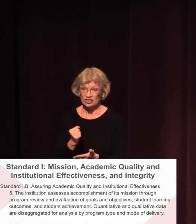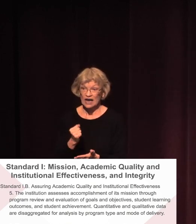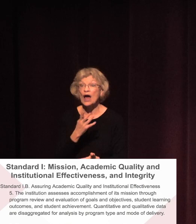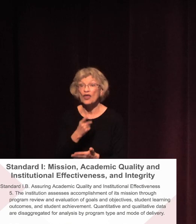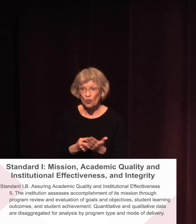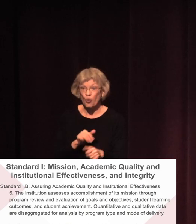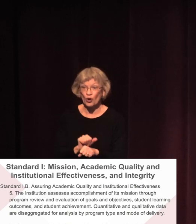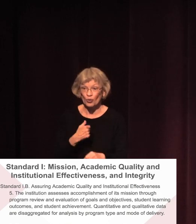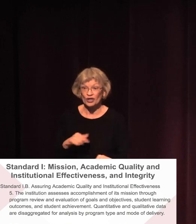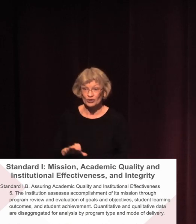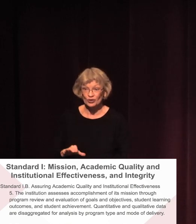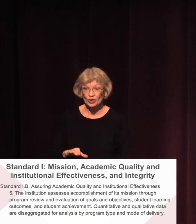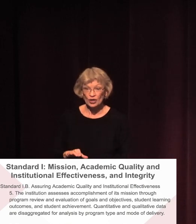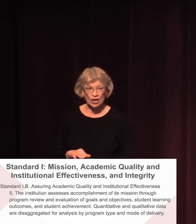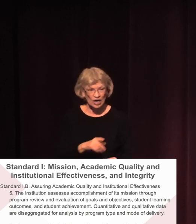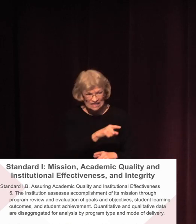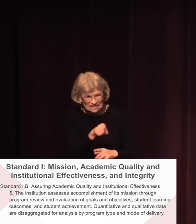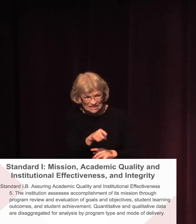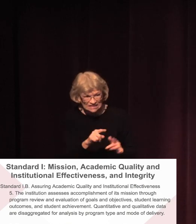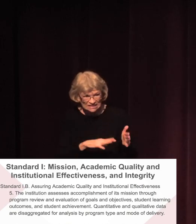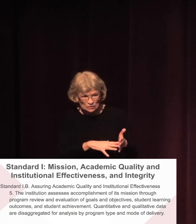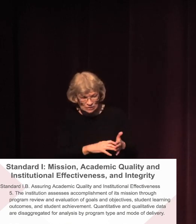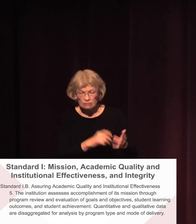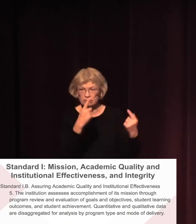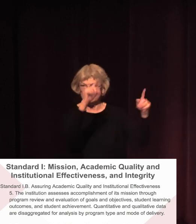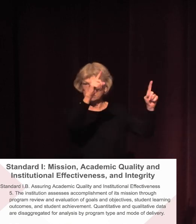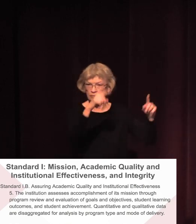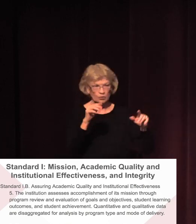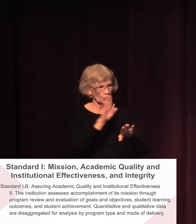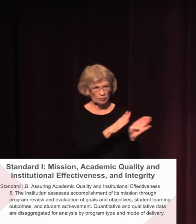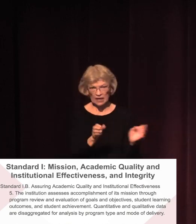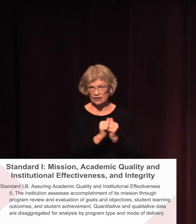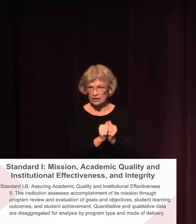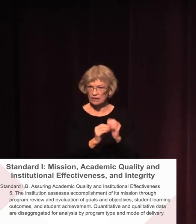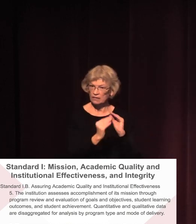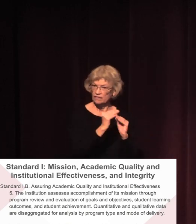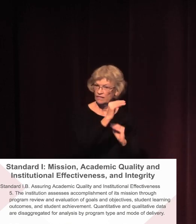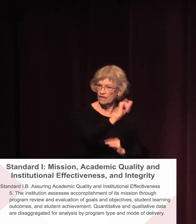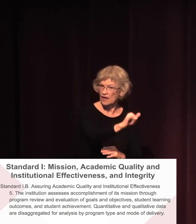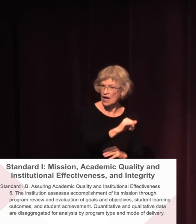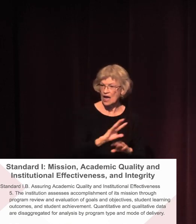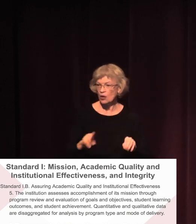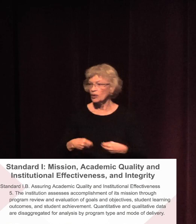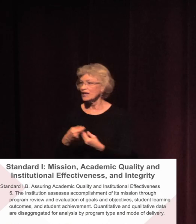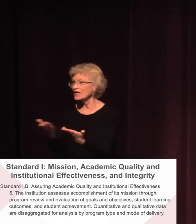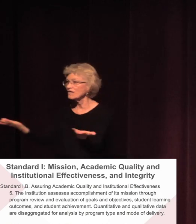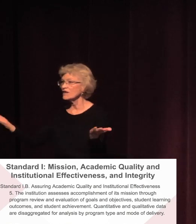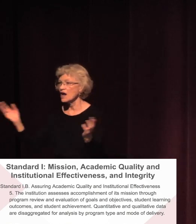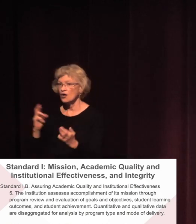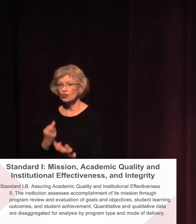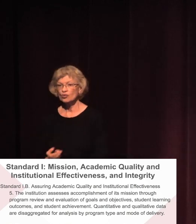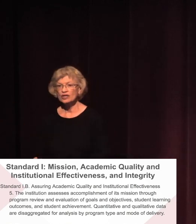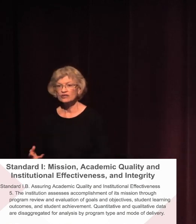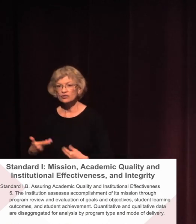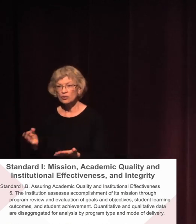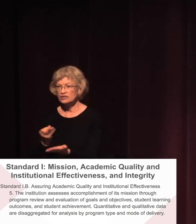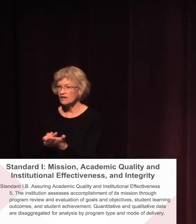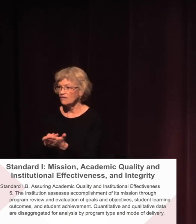resource allocation, dry accreditation sounding words that are at the very core of the work we do. What we want to achieve because we know we are not meeting standards, how we